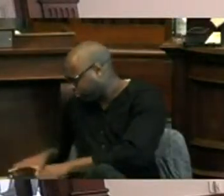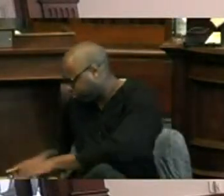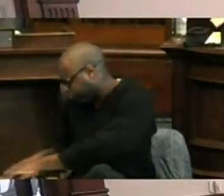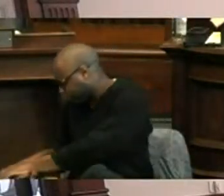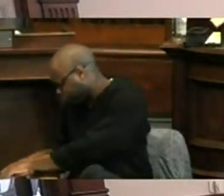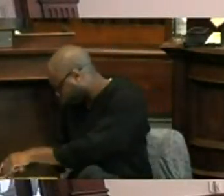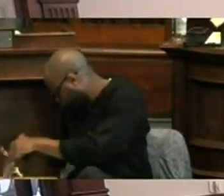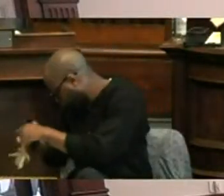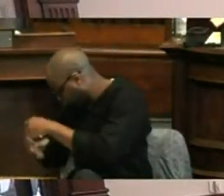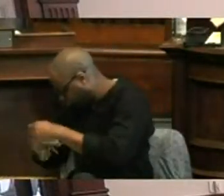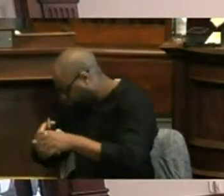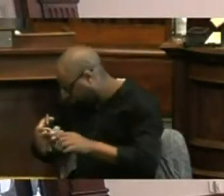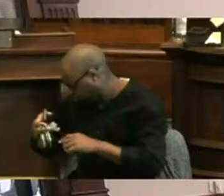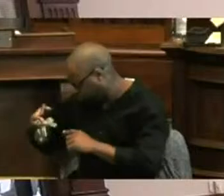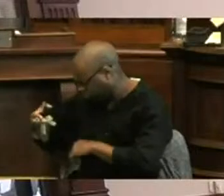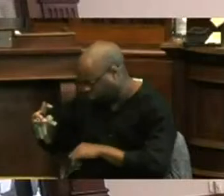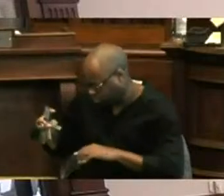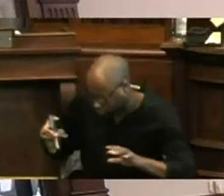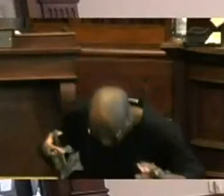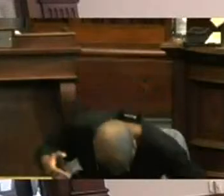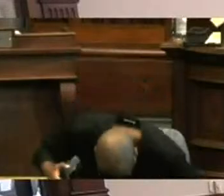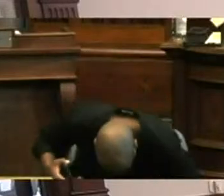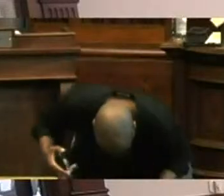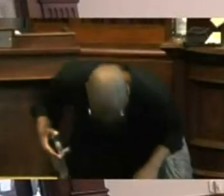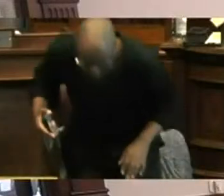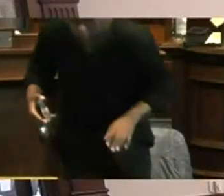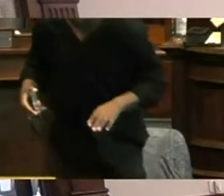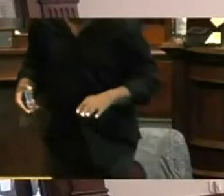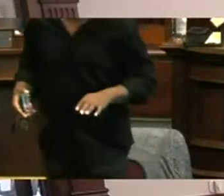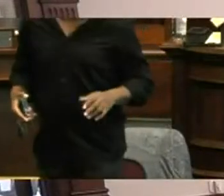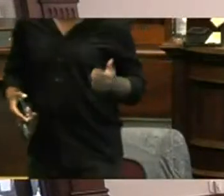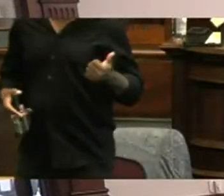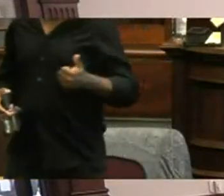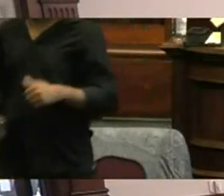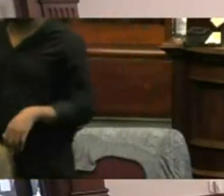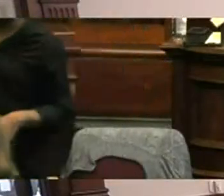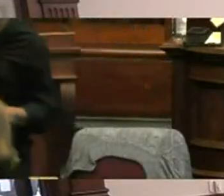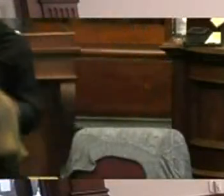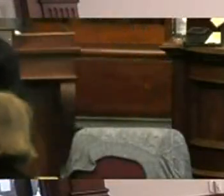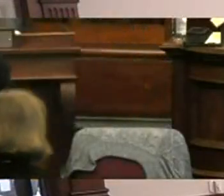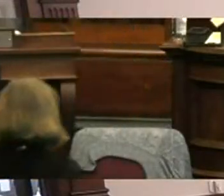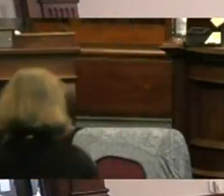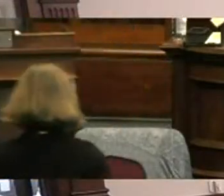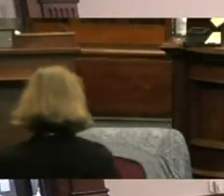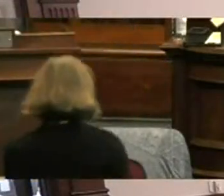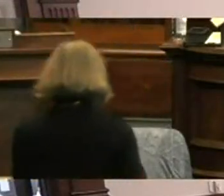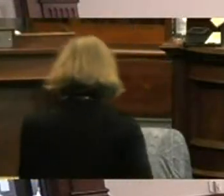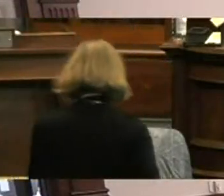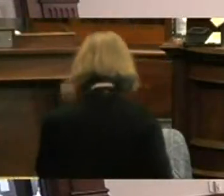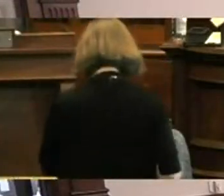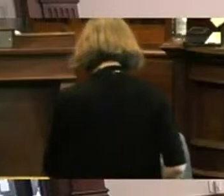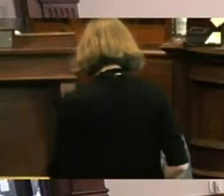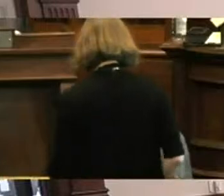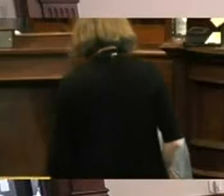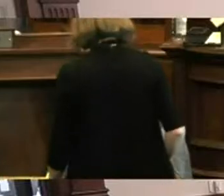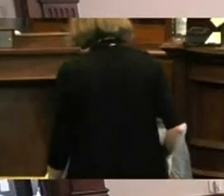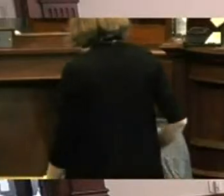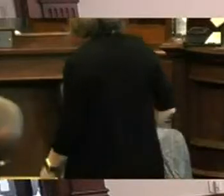ask if those are the issues that are still outstanding, if that's what she or she may have she